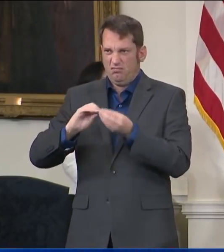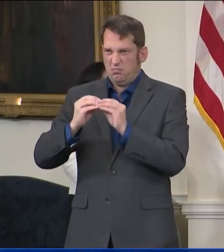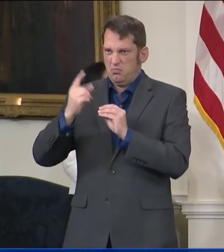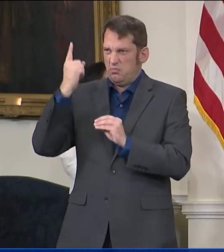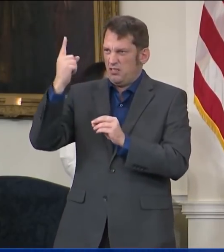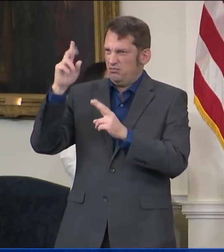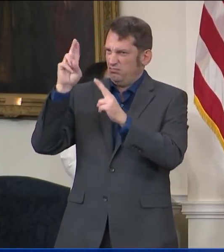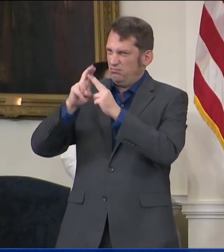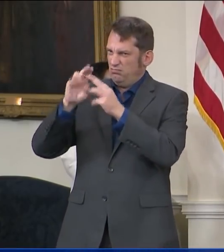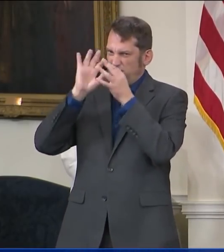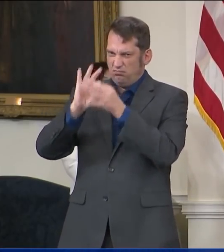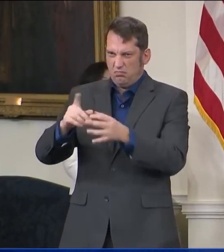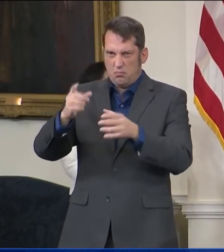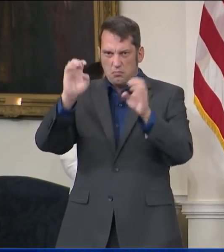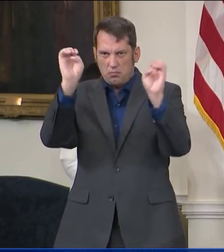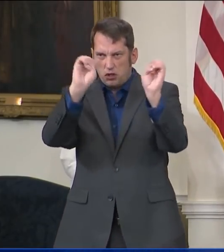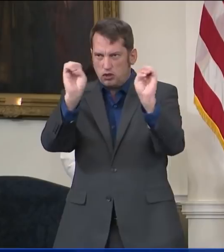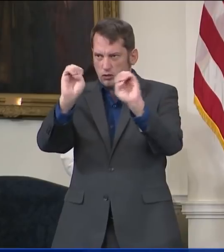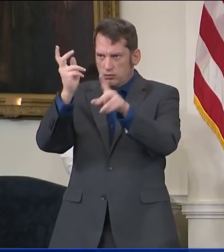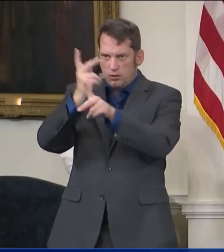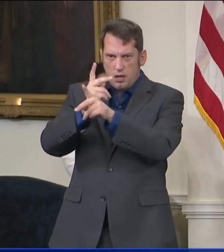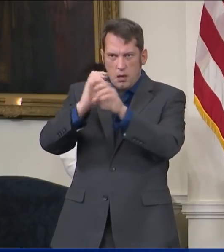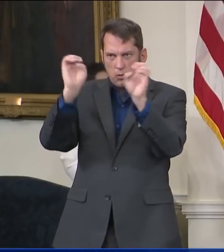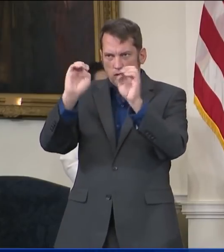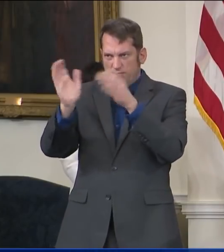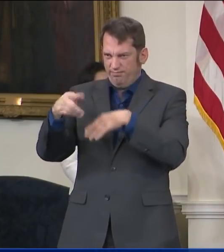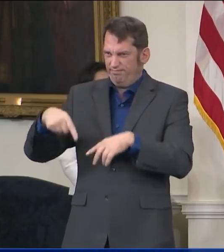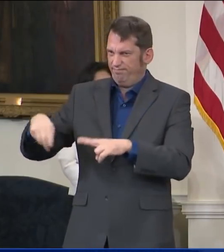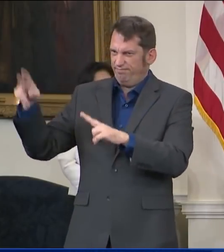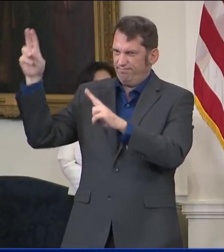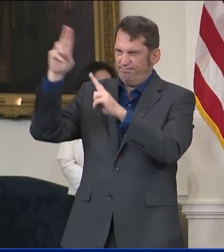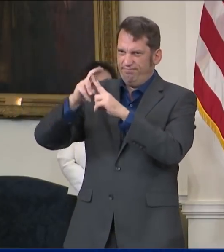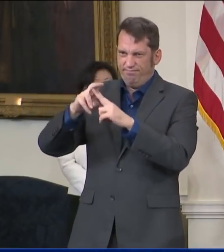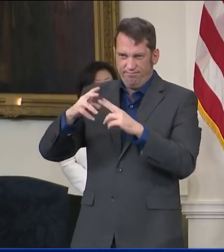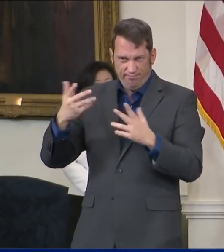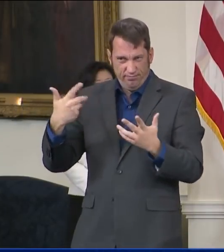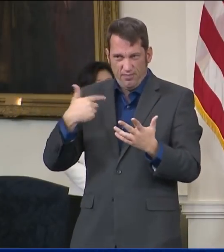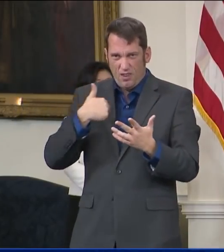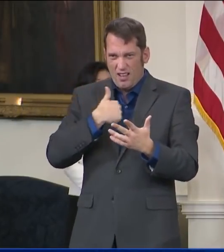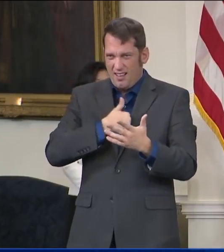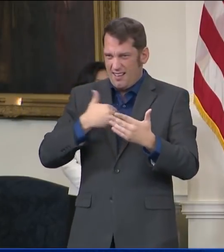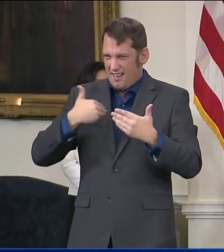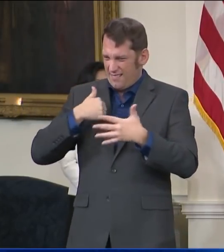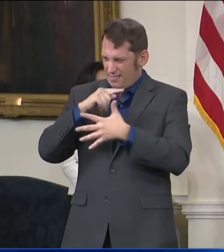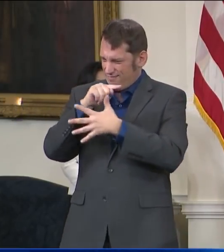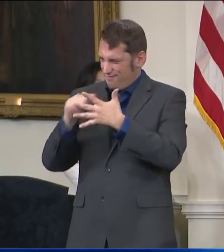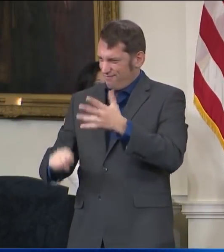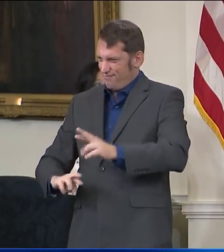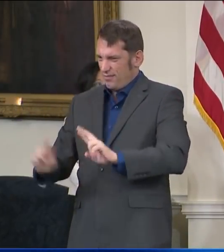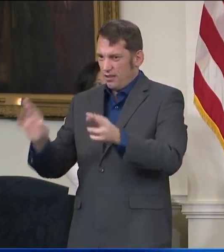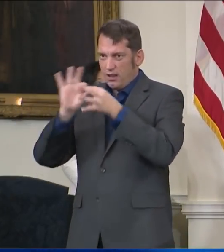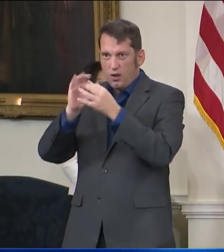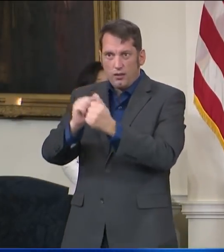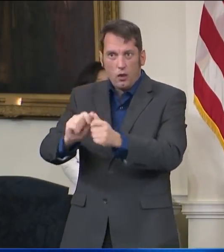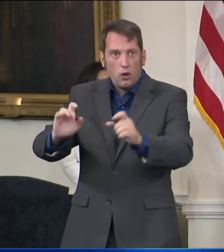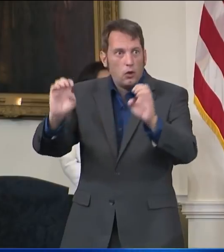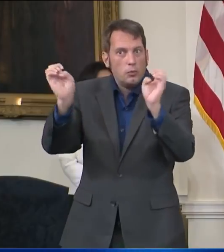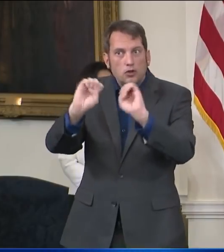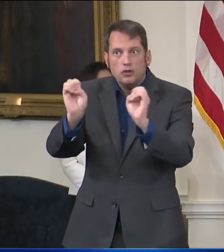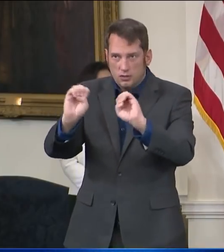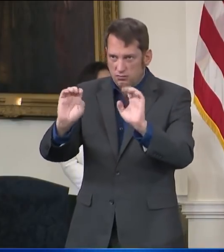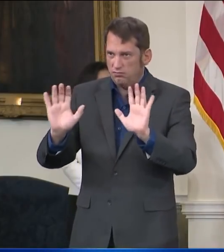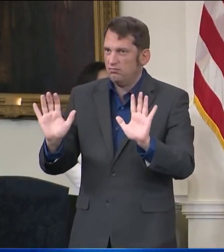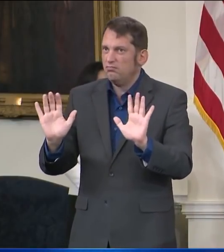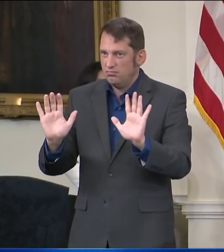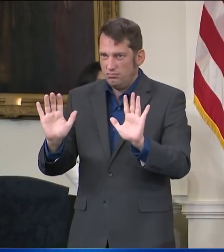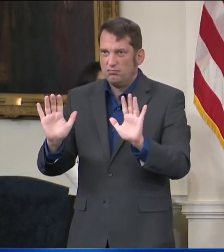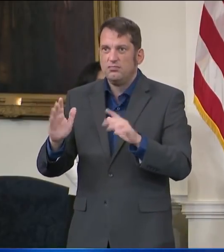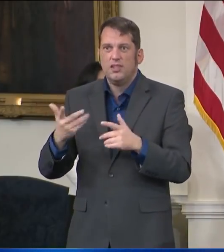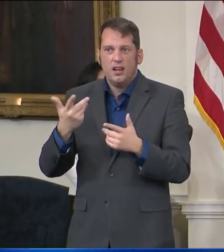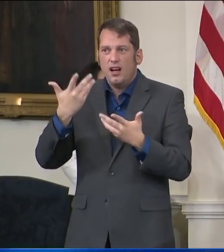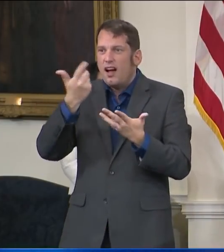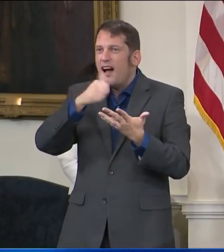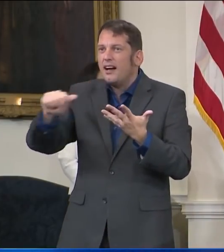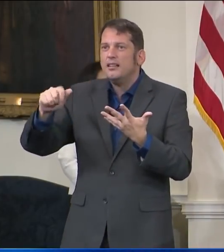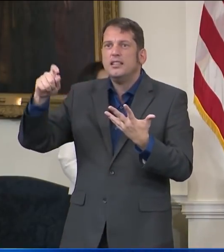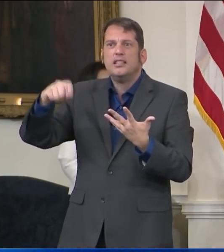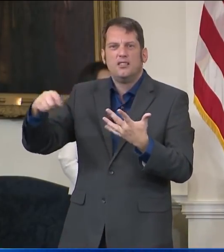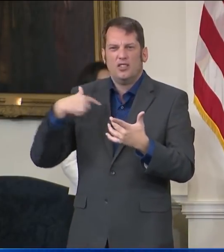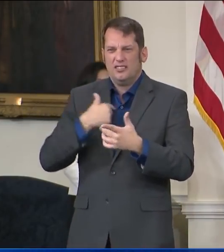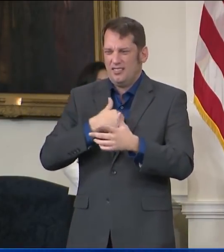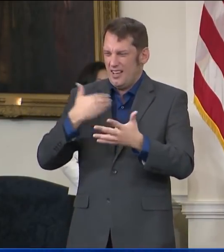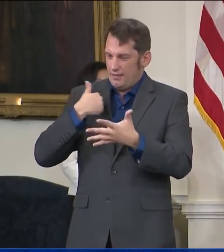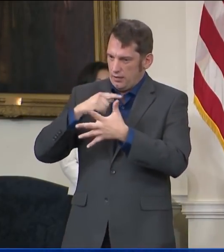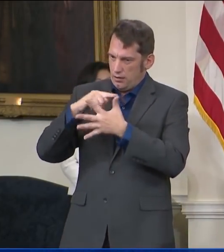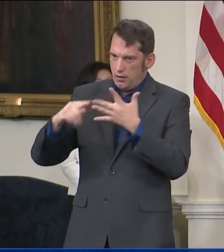IT’S BASED ON THE PRINCIPLE OF DELIVERING THE RIGHT PATIENT TO THE RIGHT PLACE IN THE RIGHT AMOUNT OF TIME CENTERS WITH SPECIAL EXPERTISE HAVE BEEN DESIGNATED TO PROVIDE THE MOST